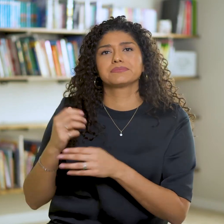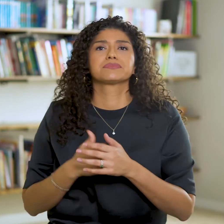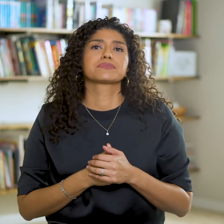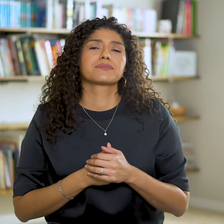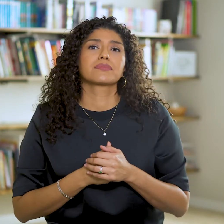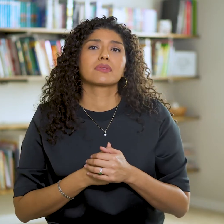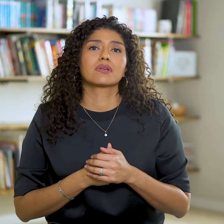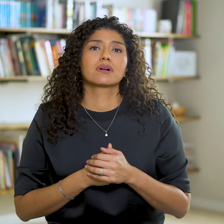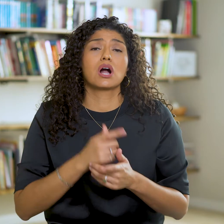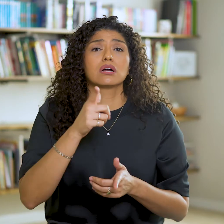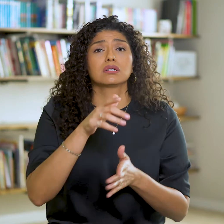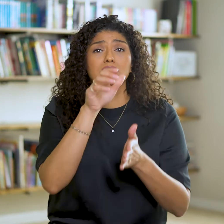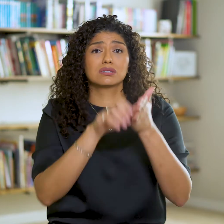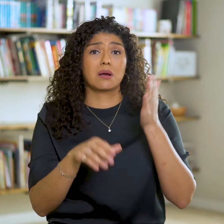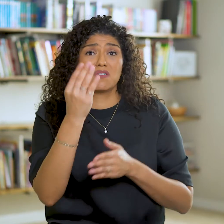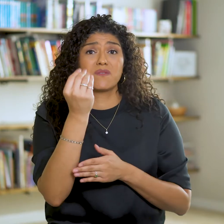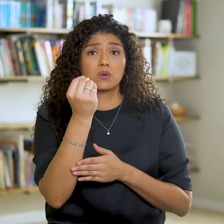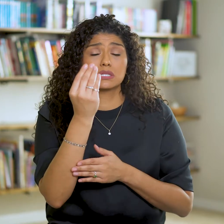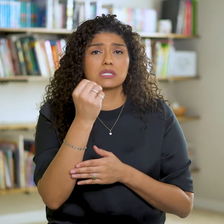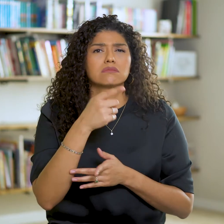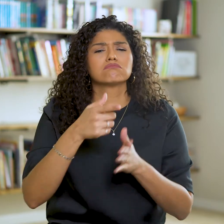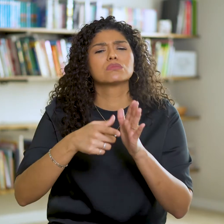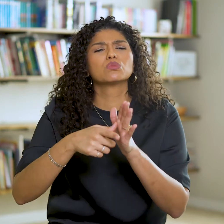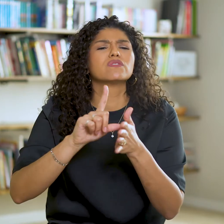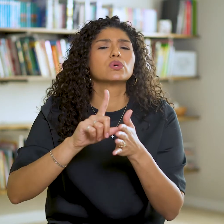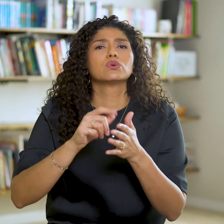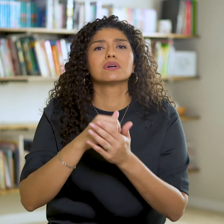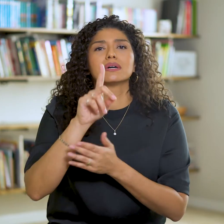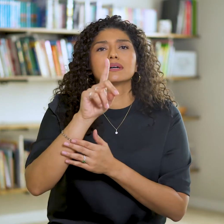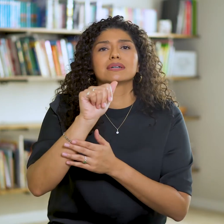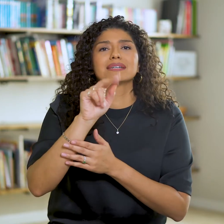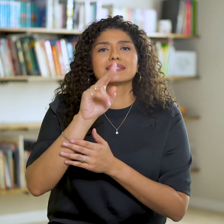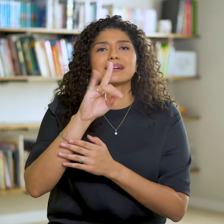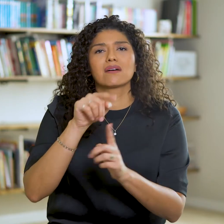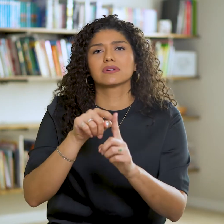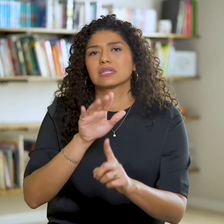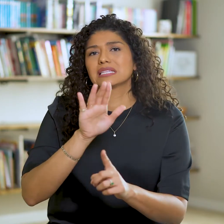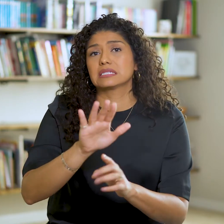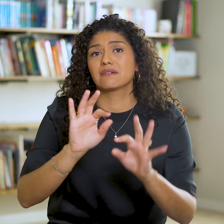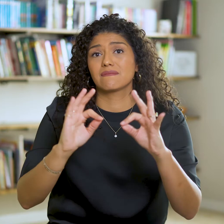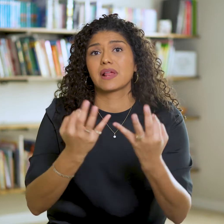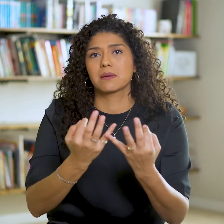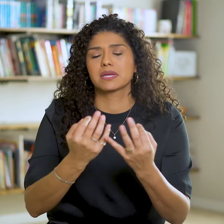Chapter 14 reviews David’s family